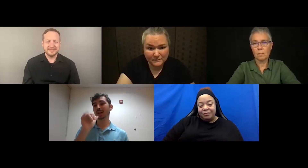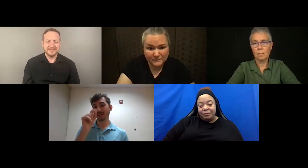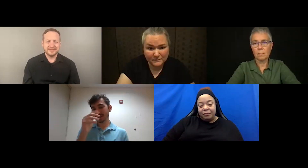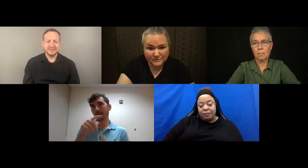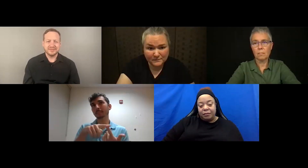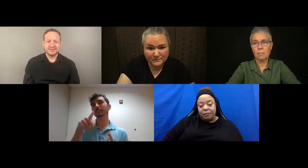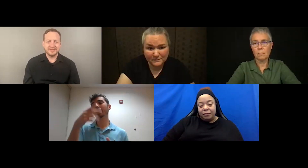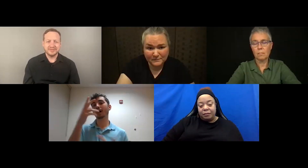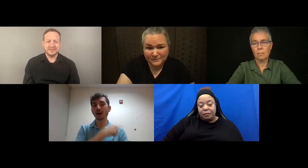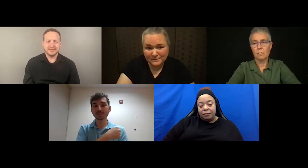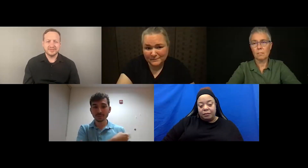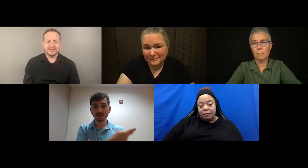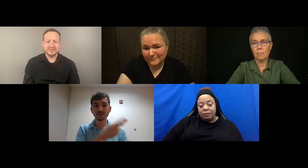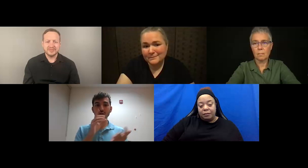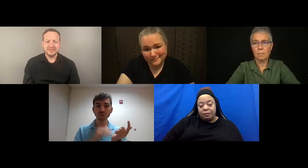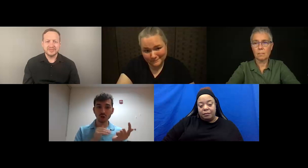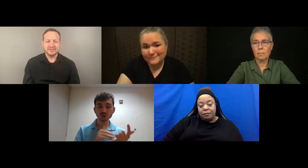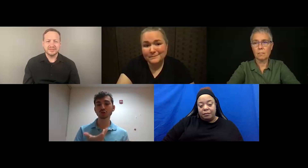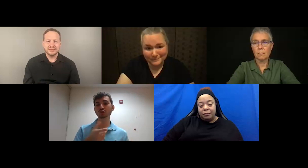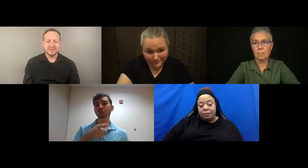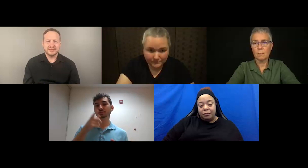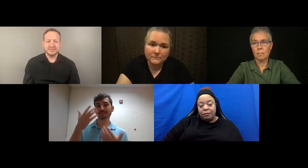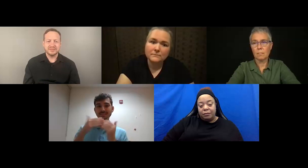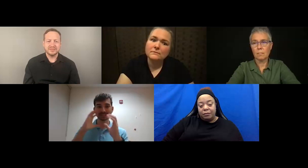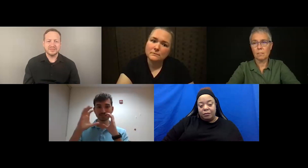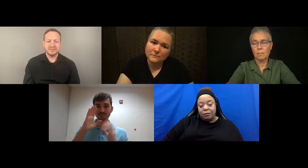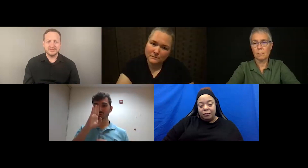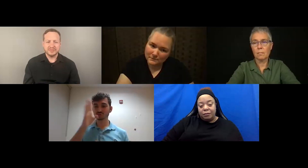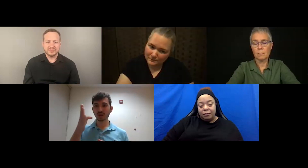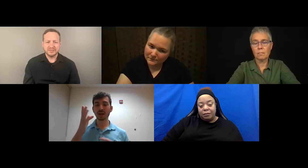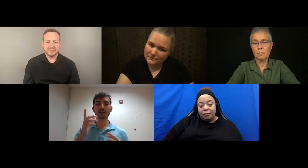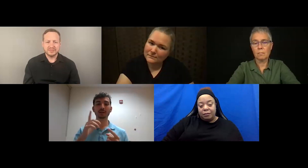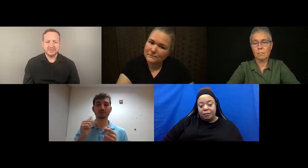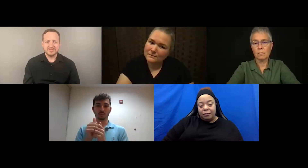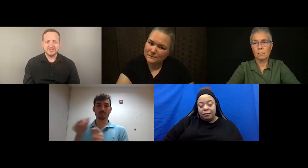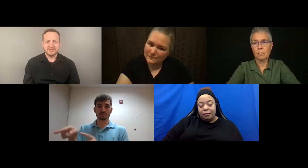But for daily use uh if you were going to the hospital? If you had a doctor appointment and needed